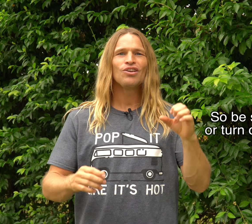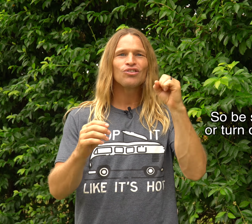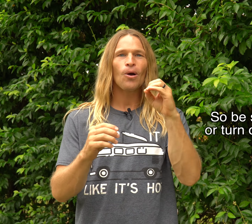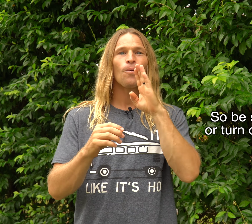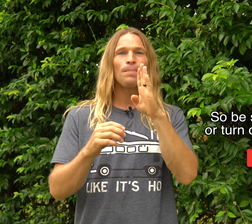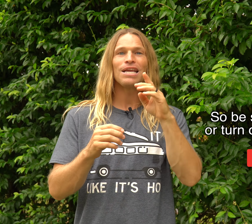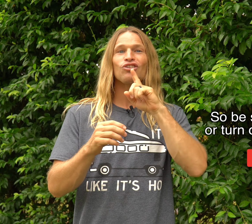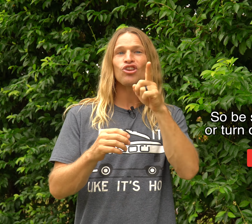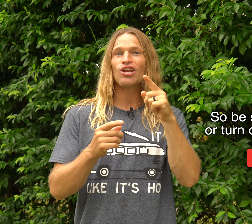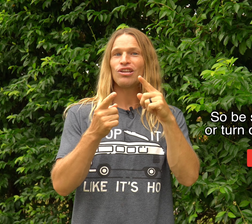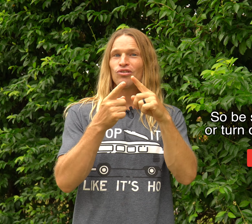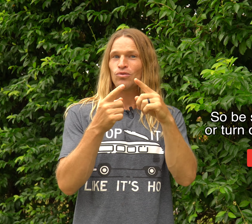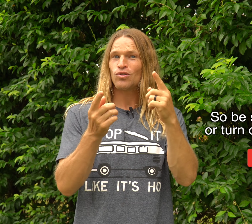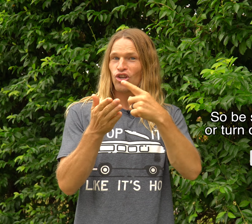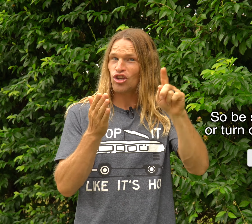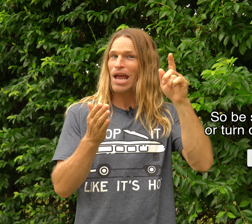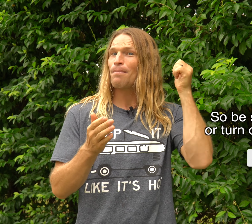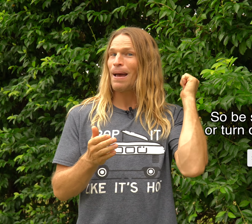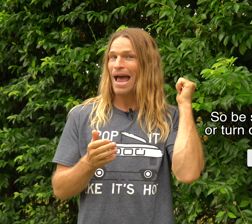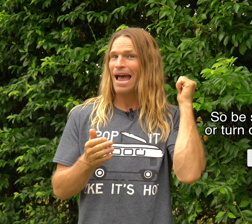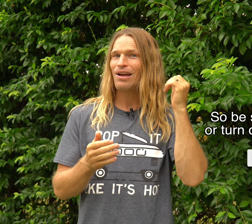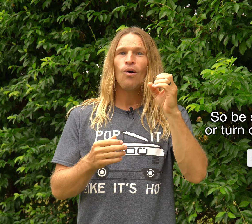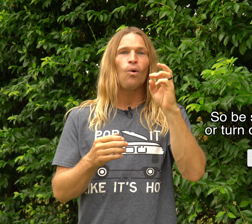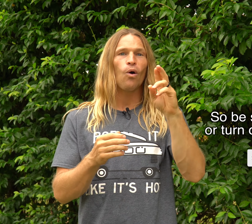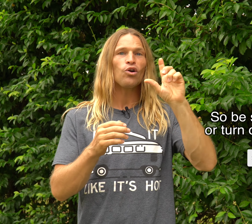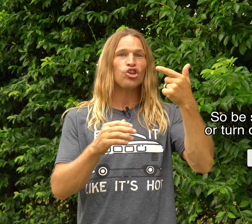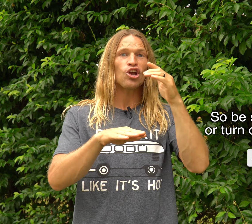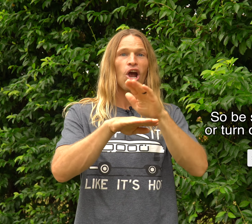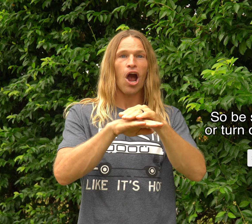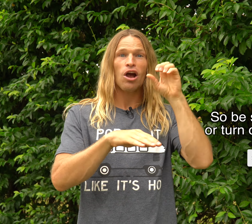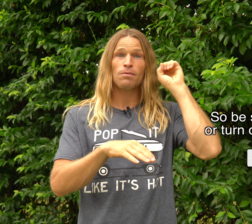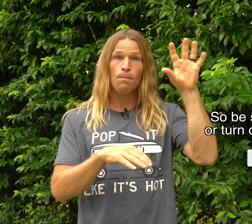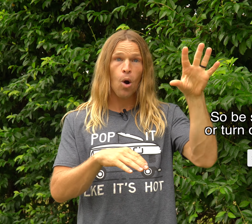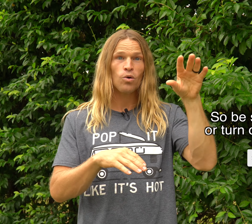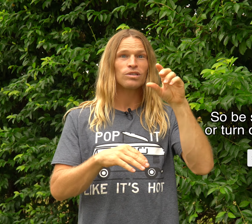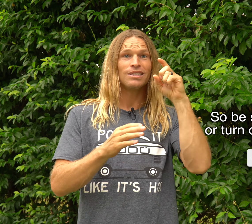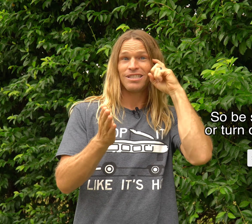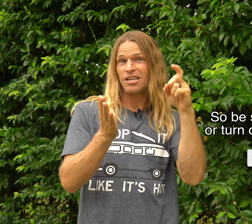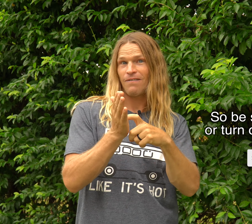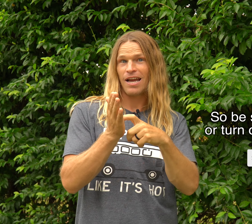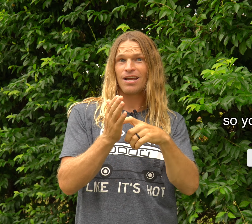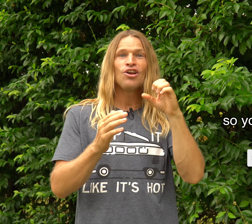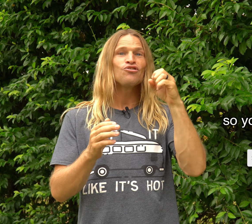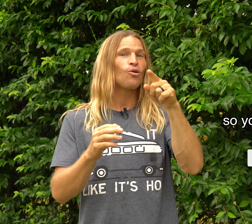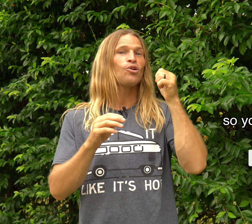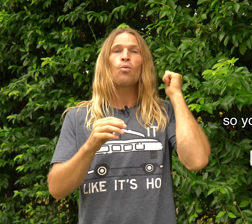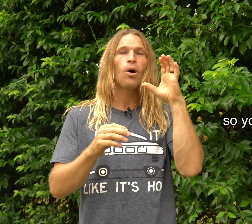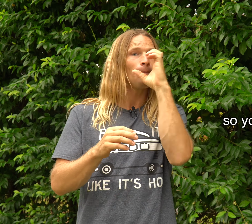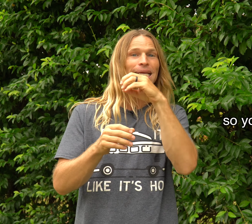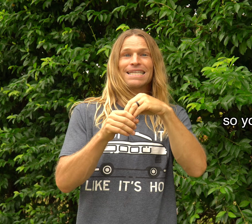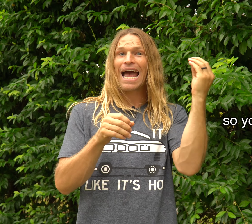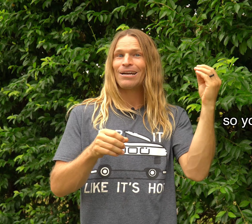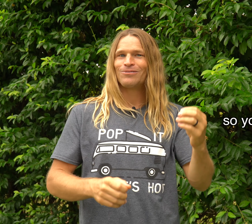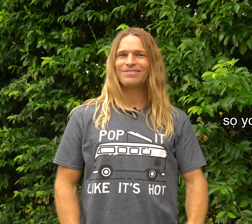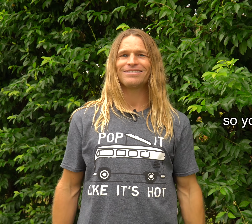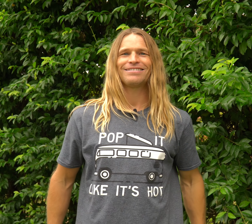So be sure to check back or turn on post notifications so you won't miss out!